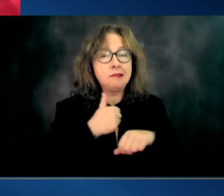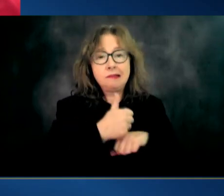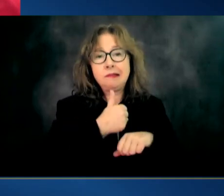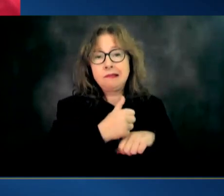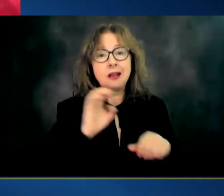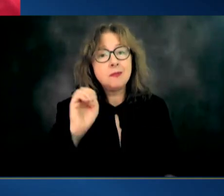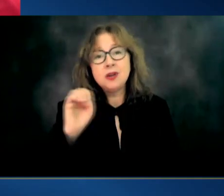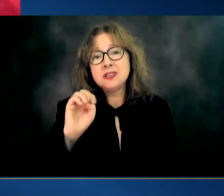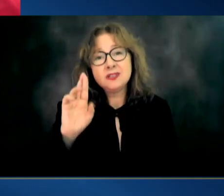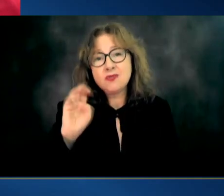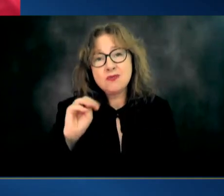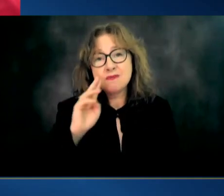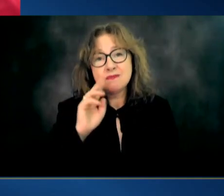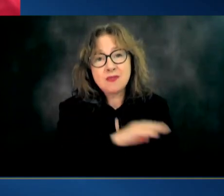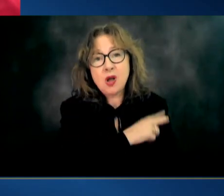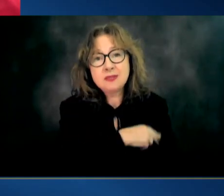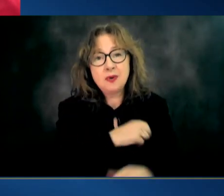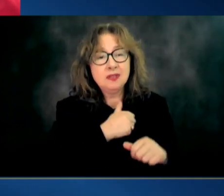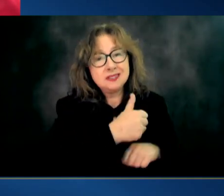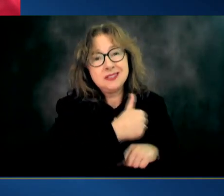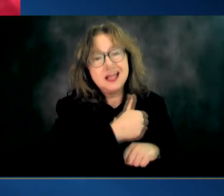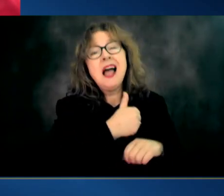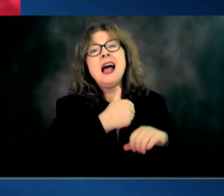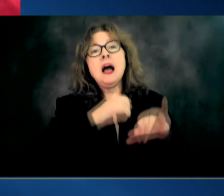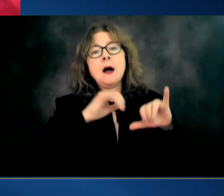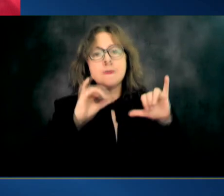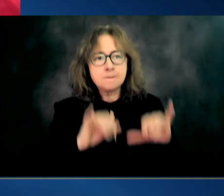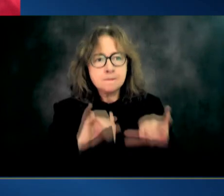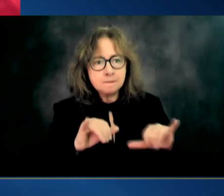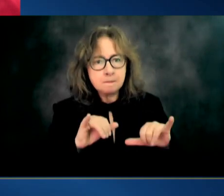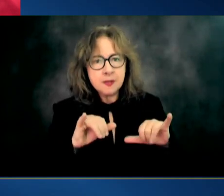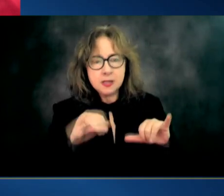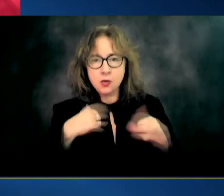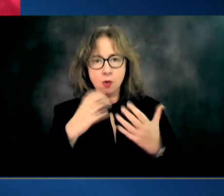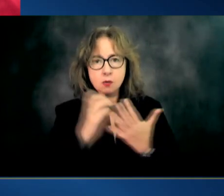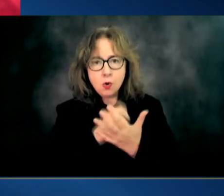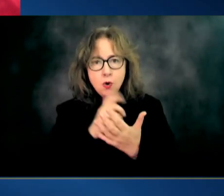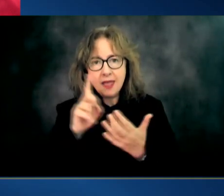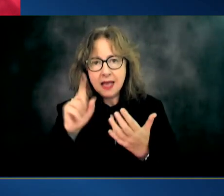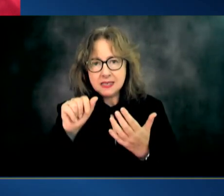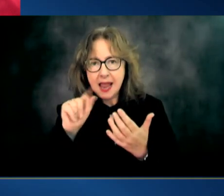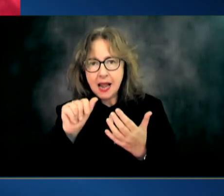So, advocates and partners were able to use these data to educate policymakers about the